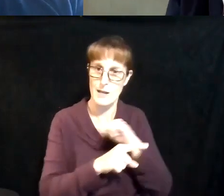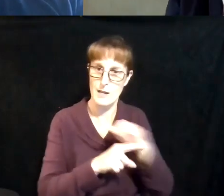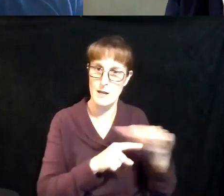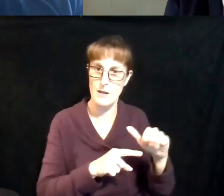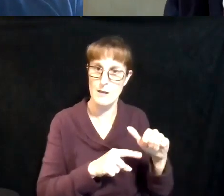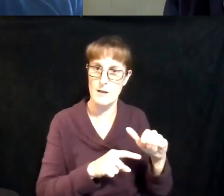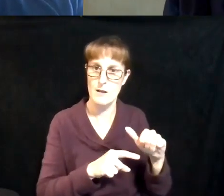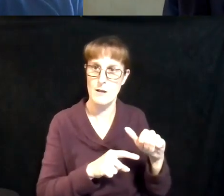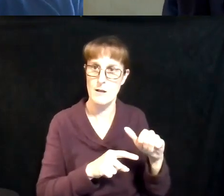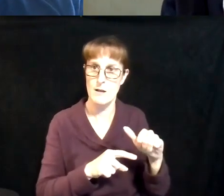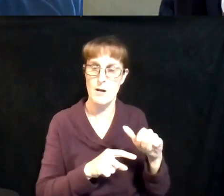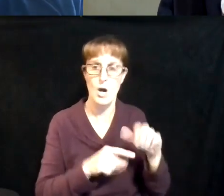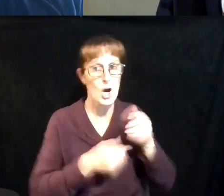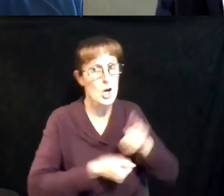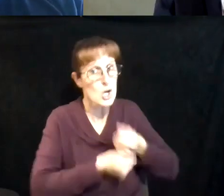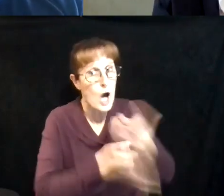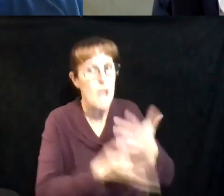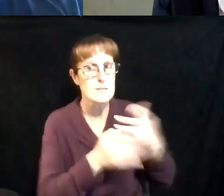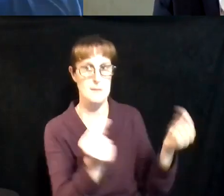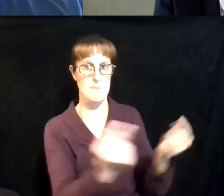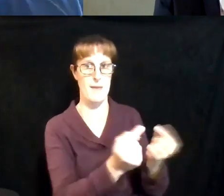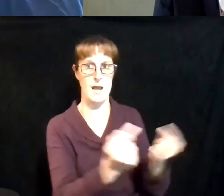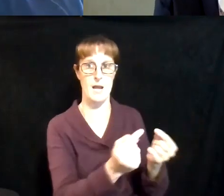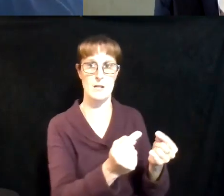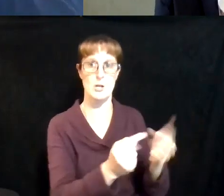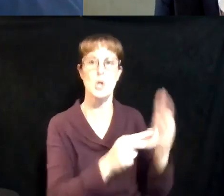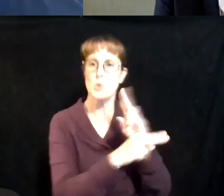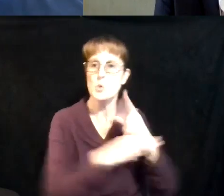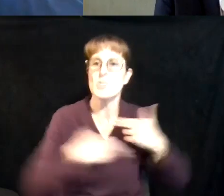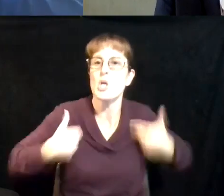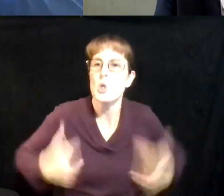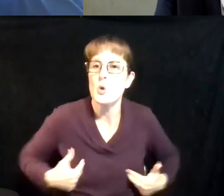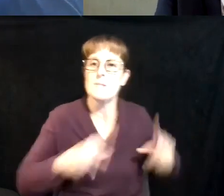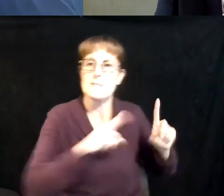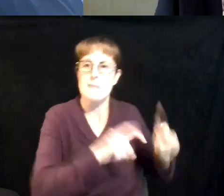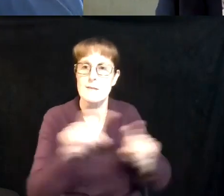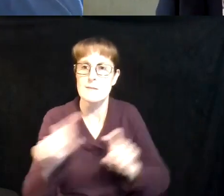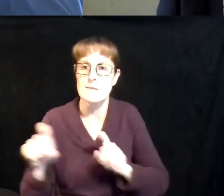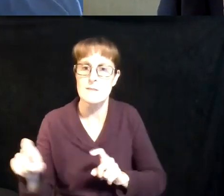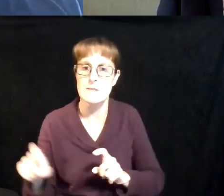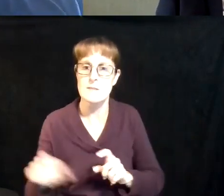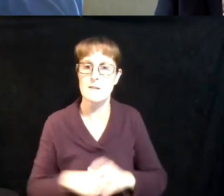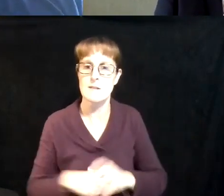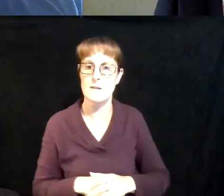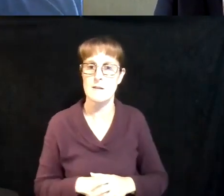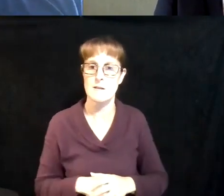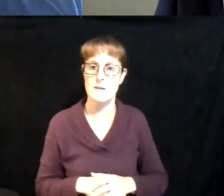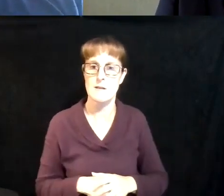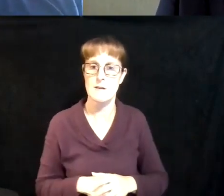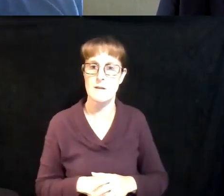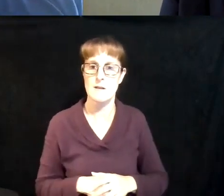and human subjects committees are very, if done well, that mean, they would never allow you to do